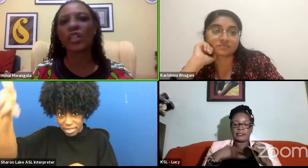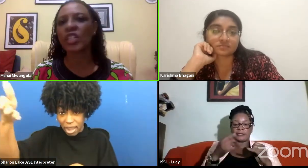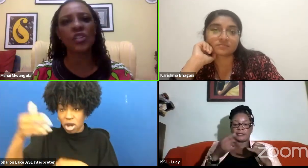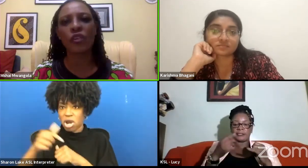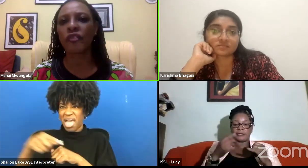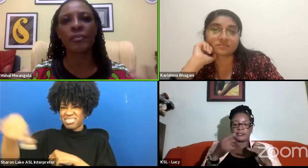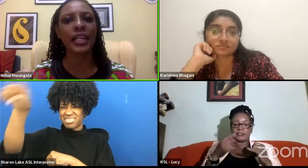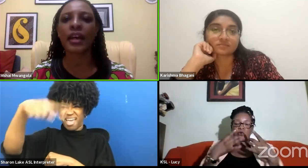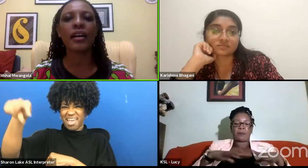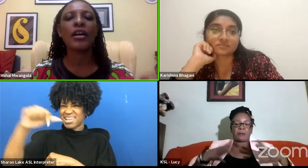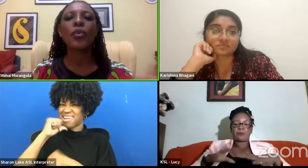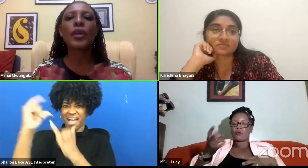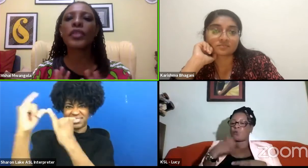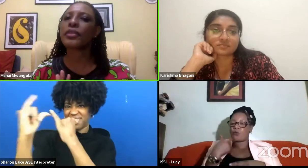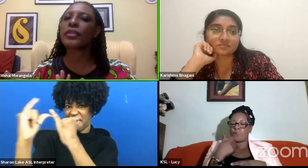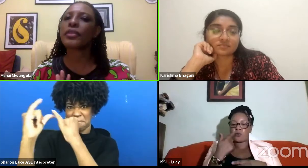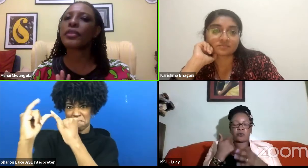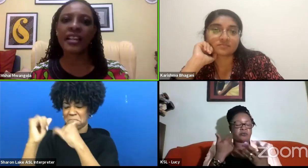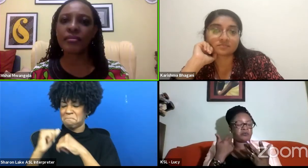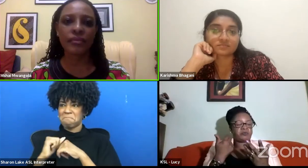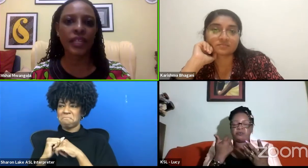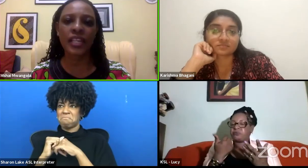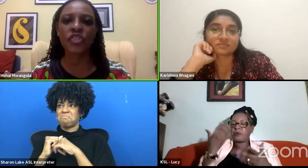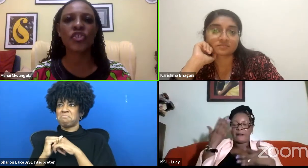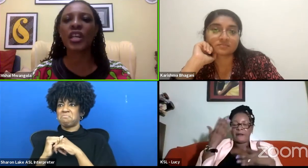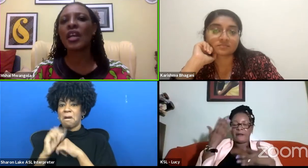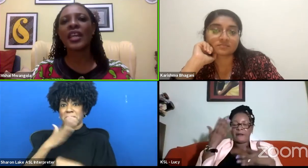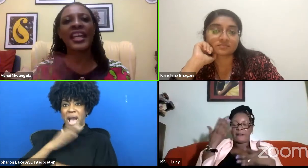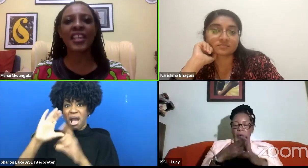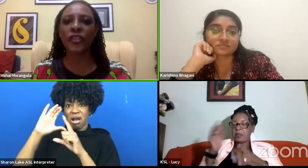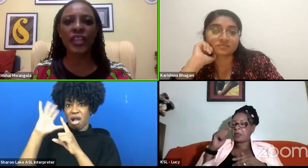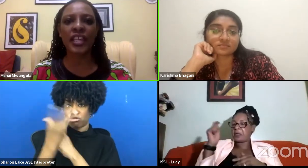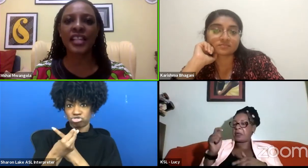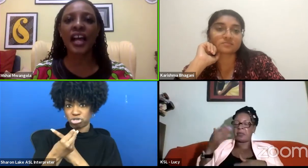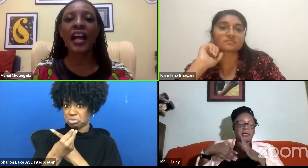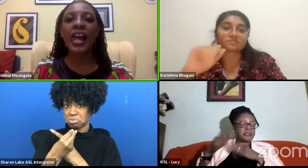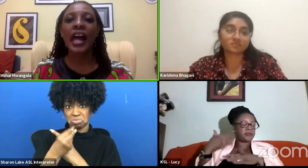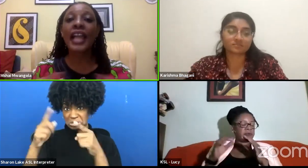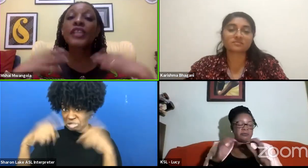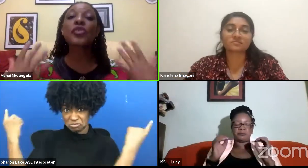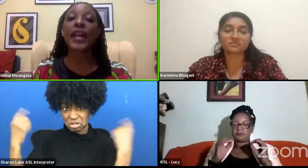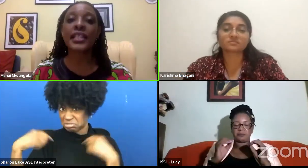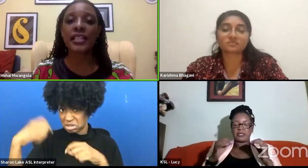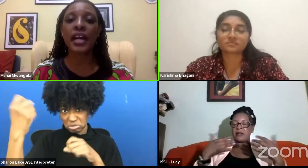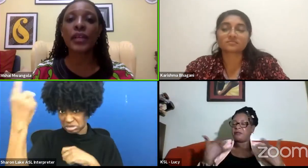who were not at all familiar with Kenyan history, Kenyan theater and I had to write it down